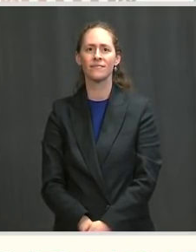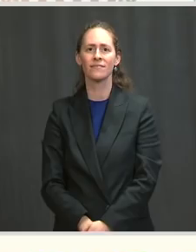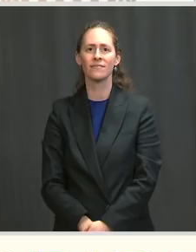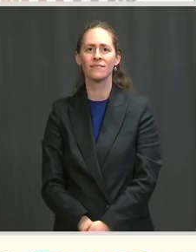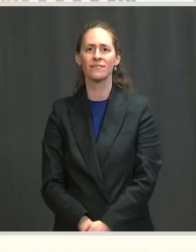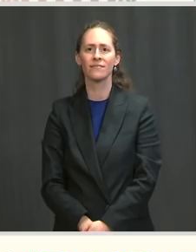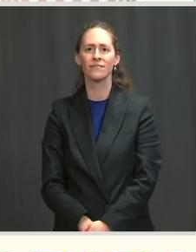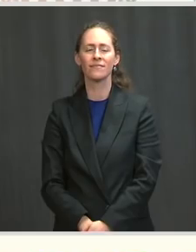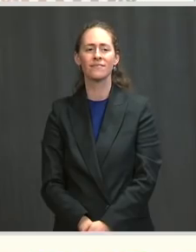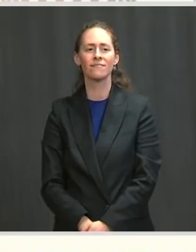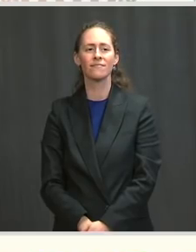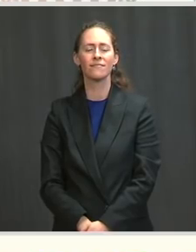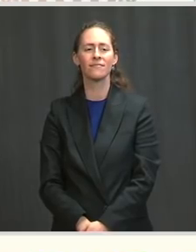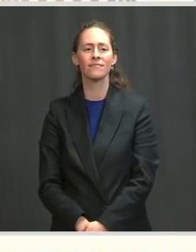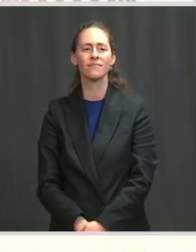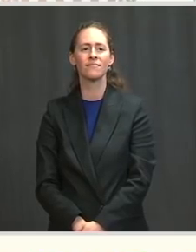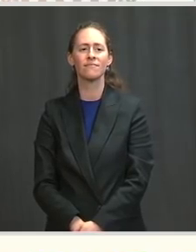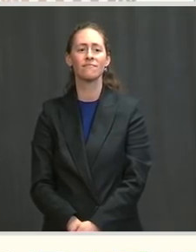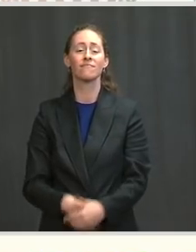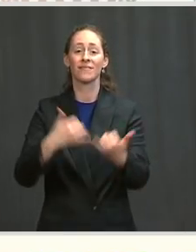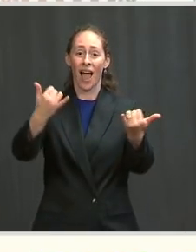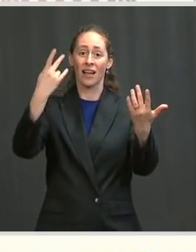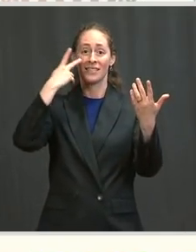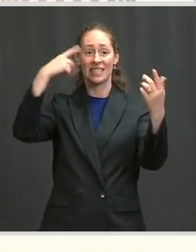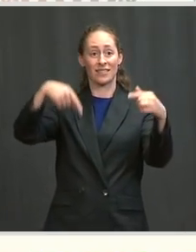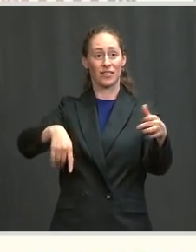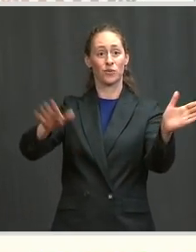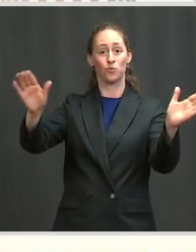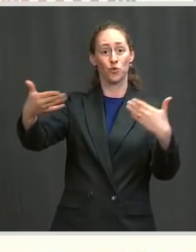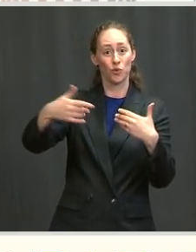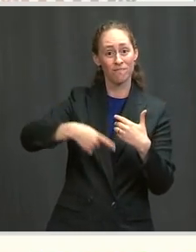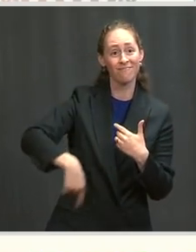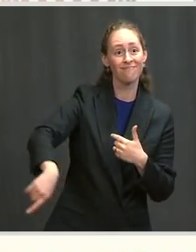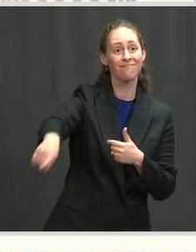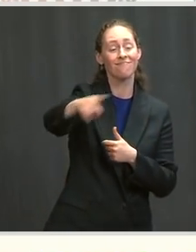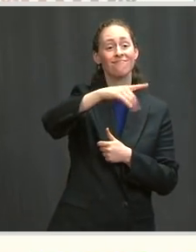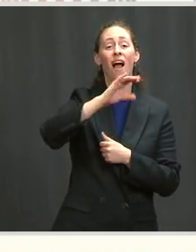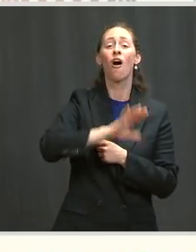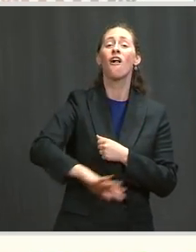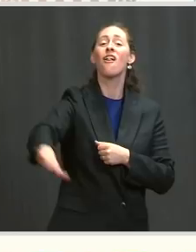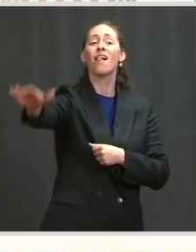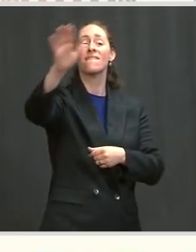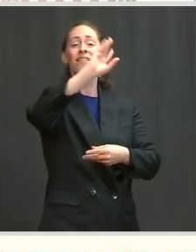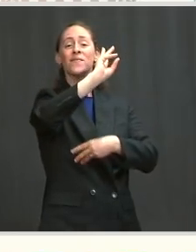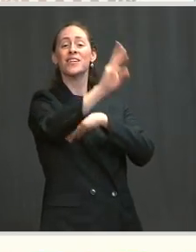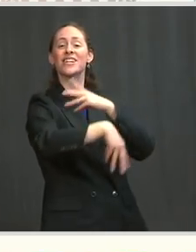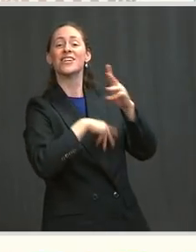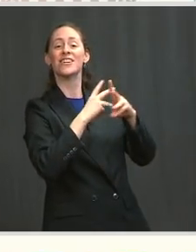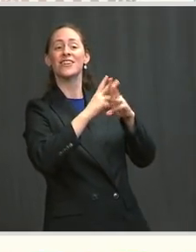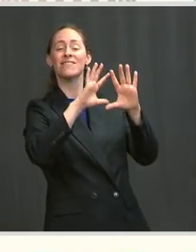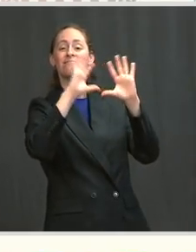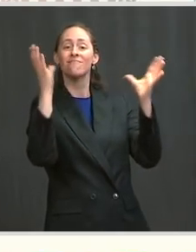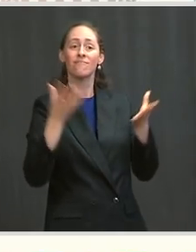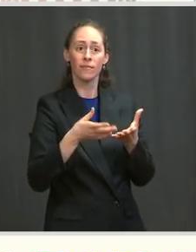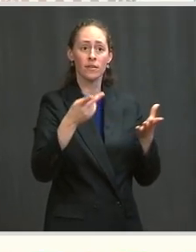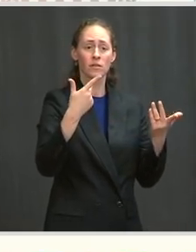So to everyone in this room and everyone out there around the country and even around the world, those youth who wonder whether they belong